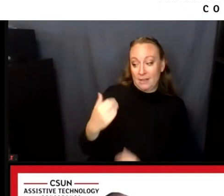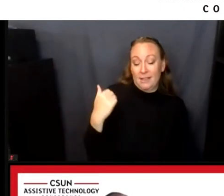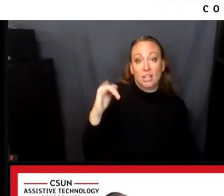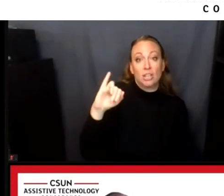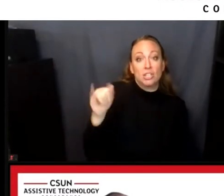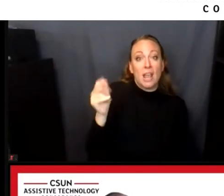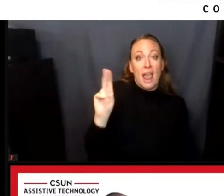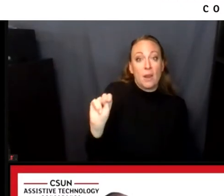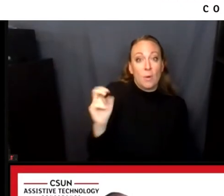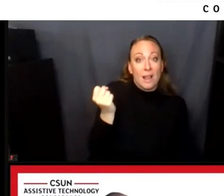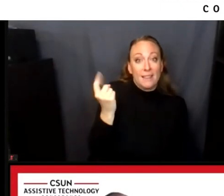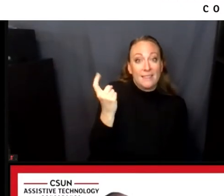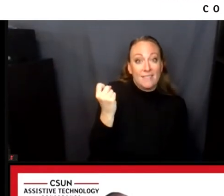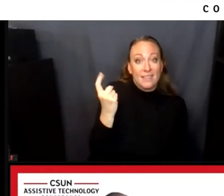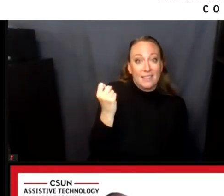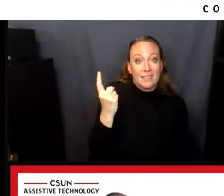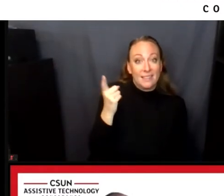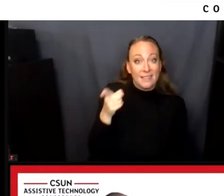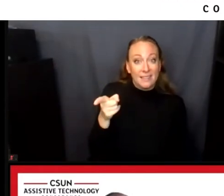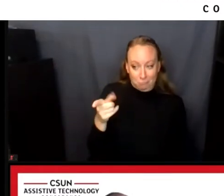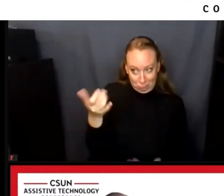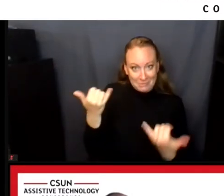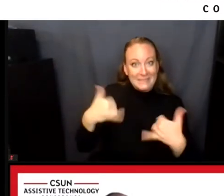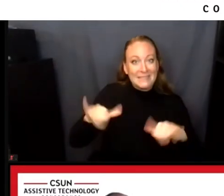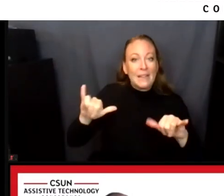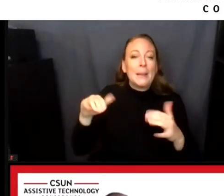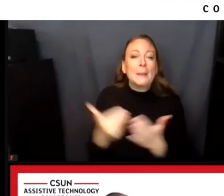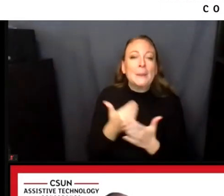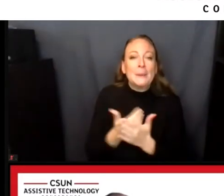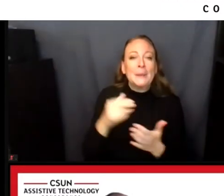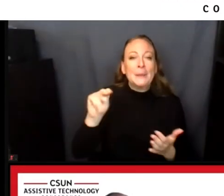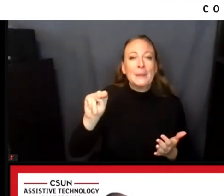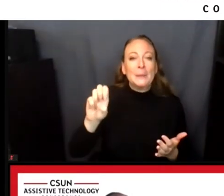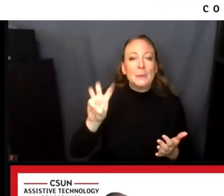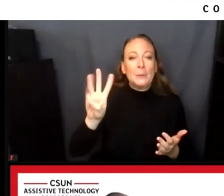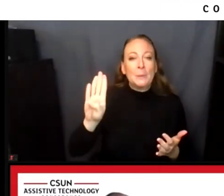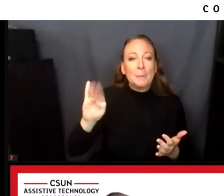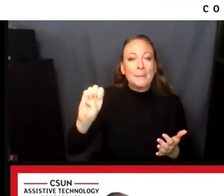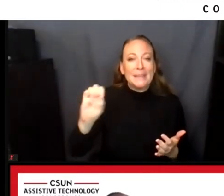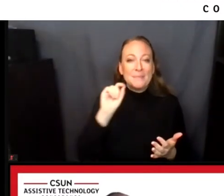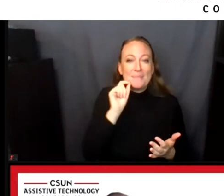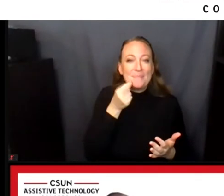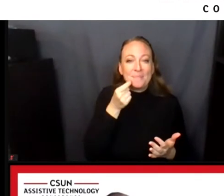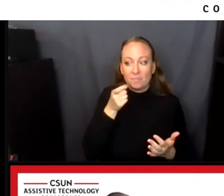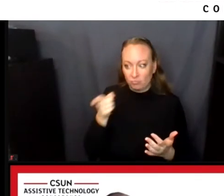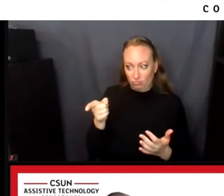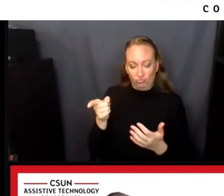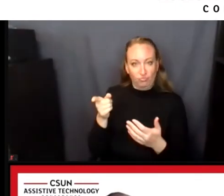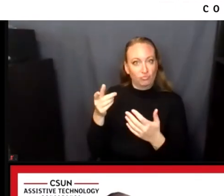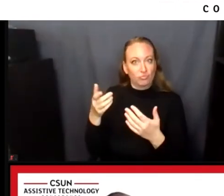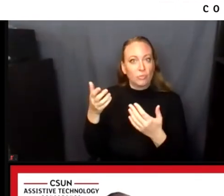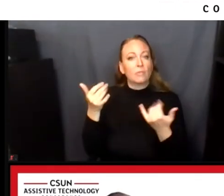So she is really still the newbie. She's engaged in her campus listening tour right now.